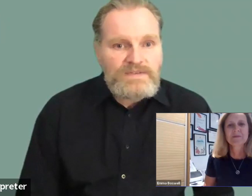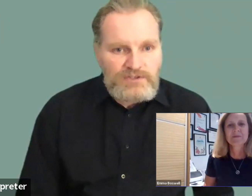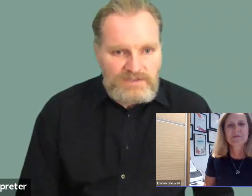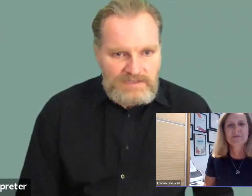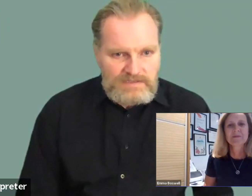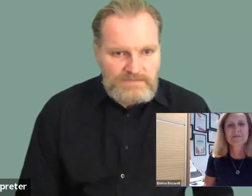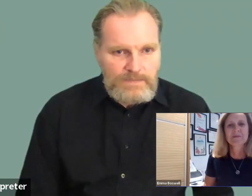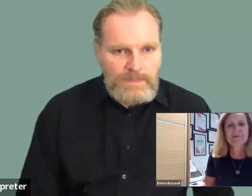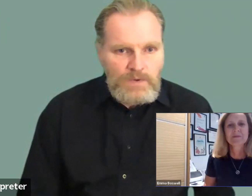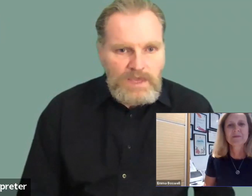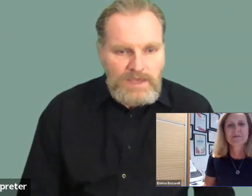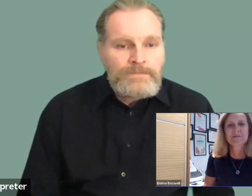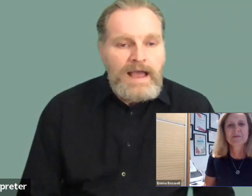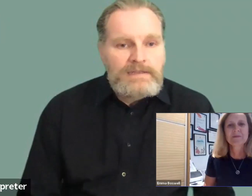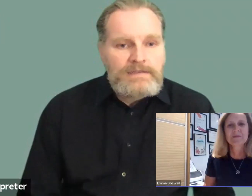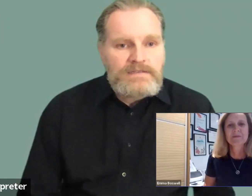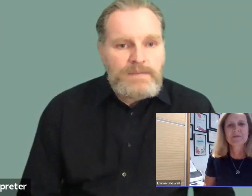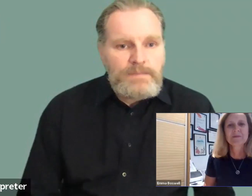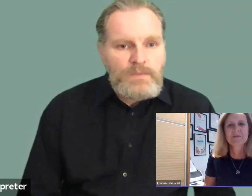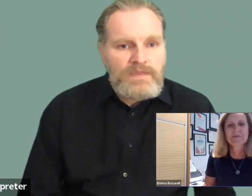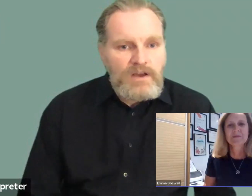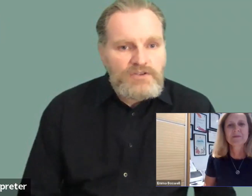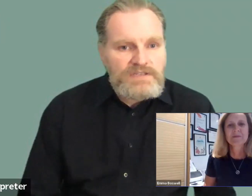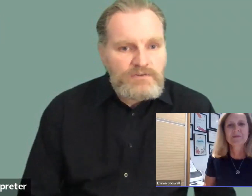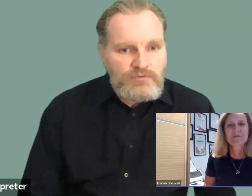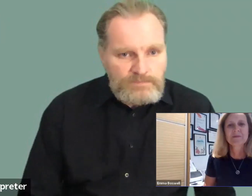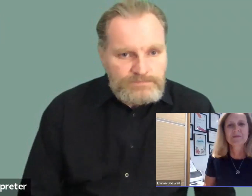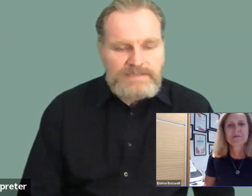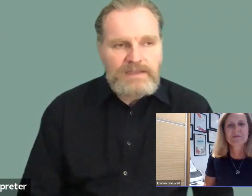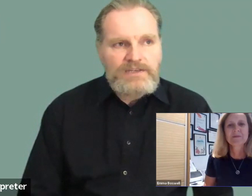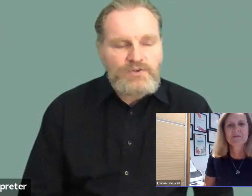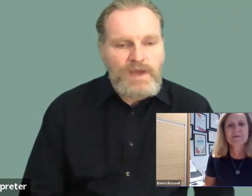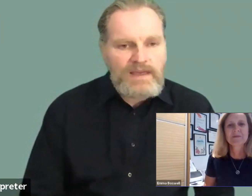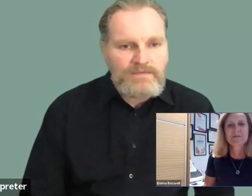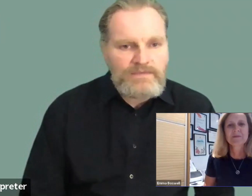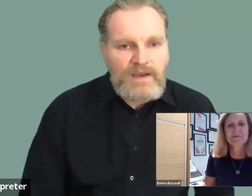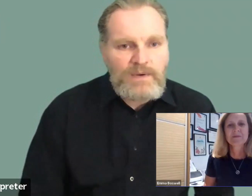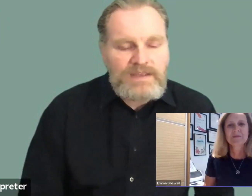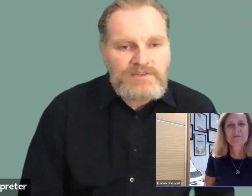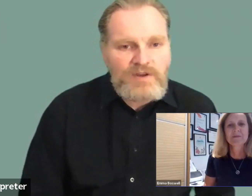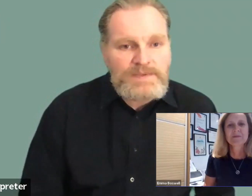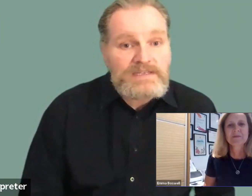deficiencies. And somebody with Usher syndrome is likely to have, how I can describe it is